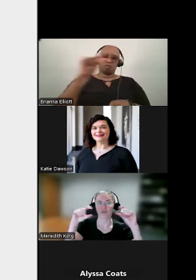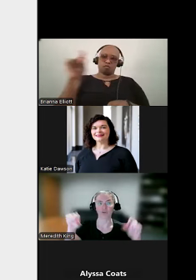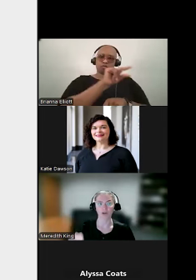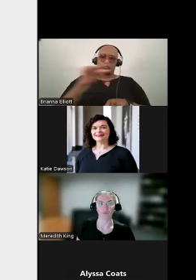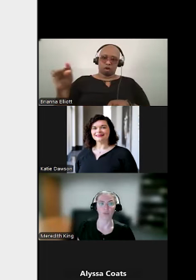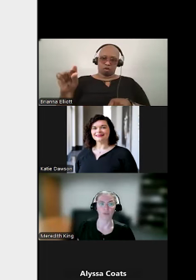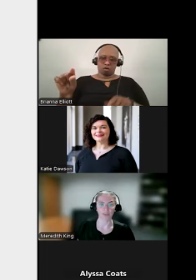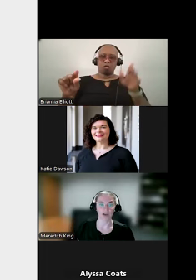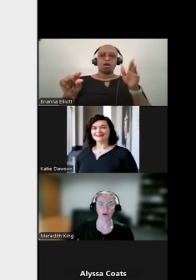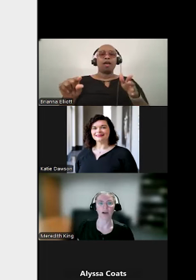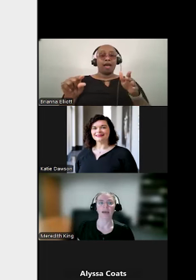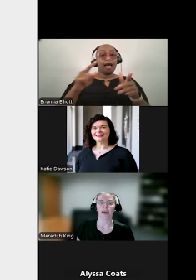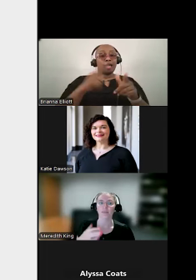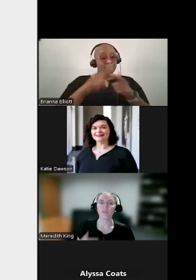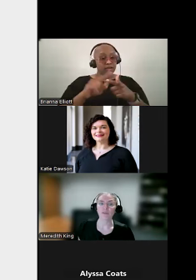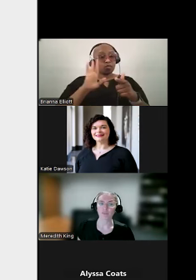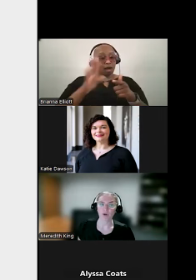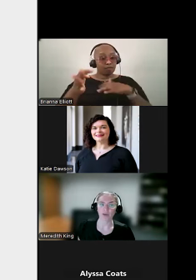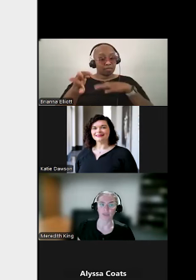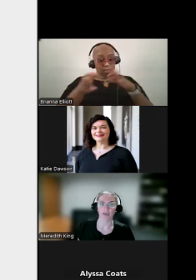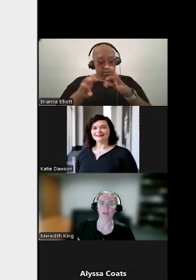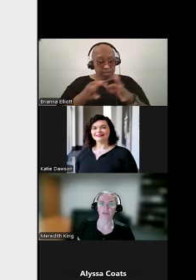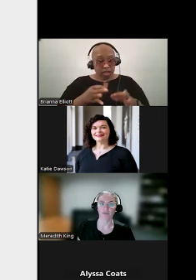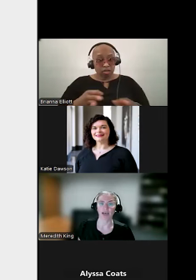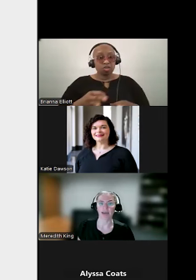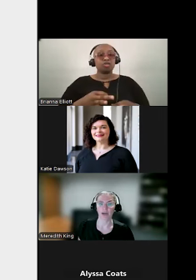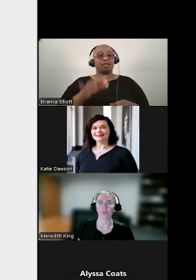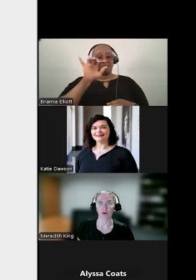description of what those are. And the most important thing there is to define header